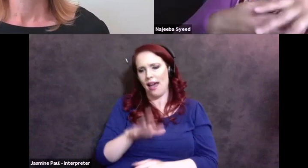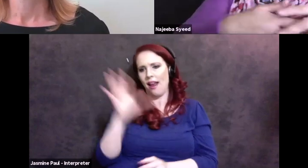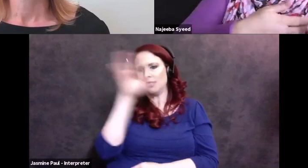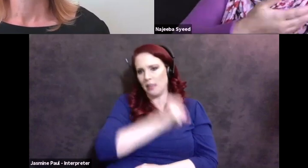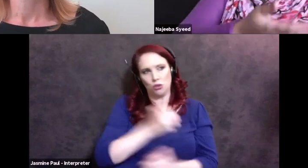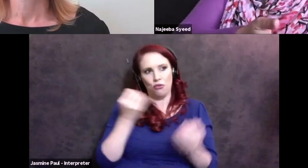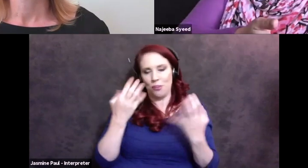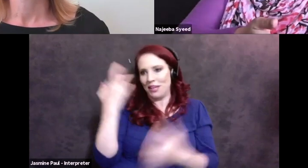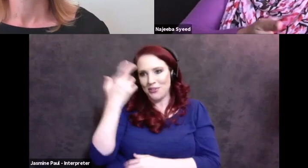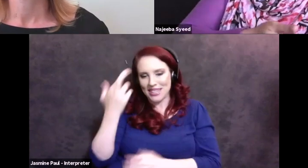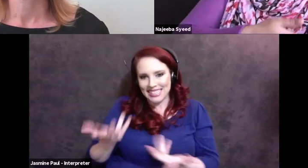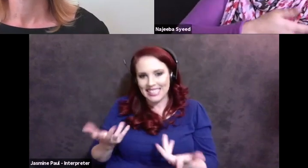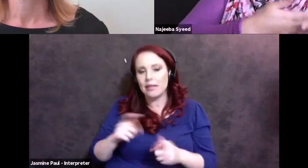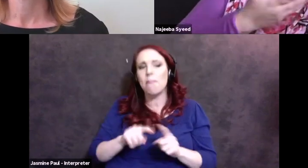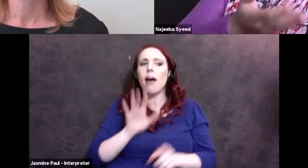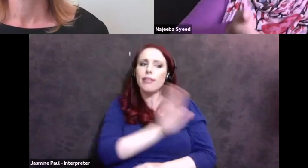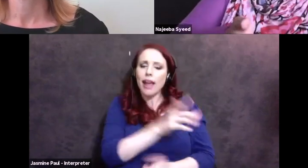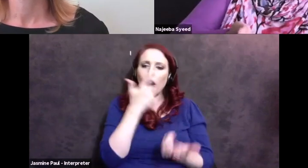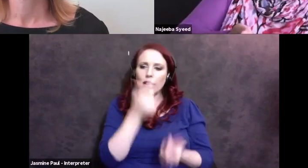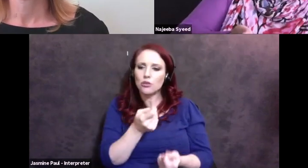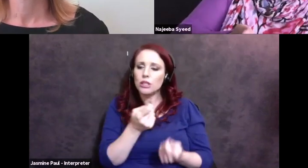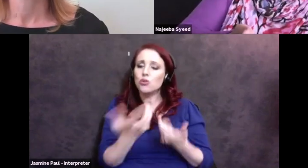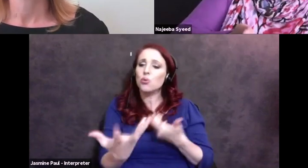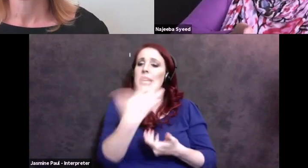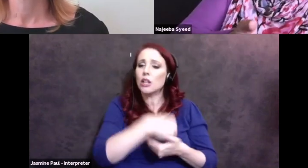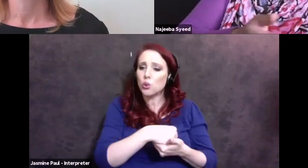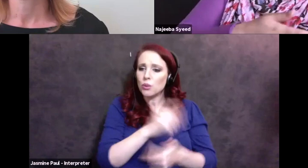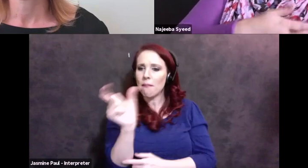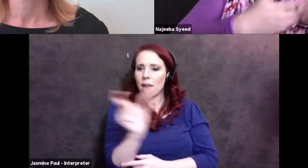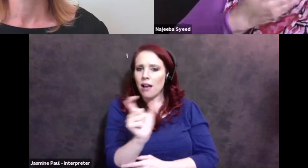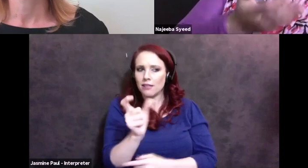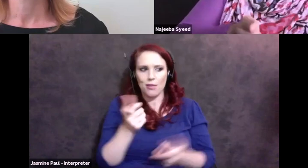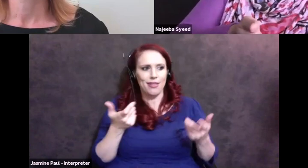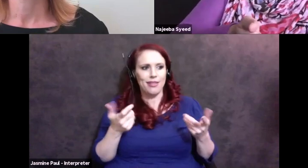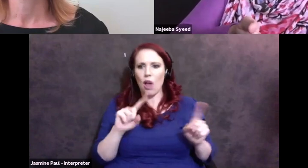In their interest in being inclusive of the Muslim community, they would only invite Muslim